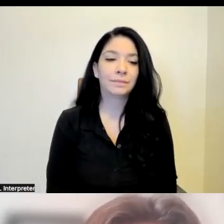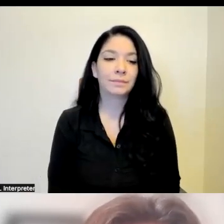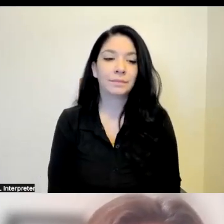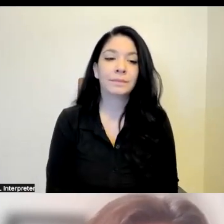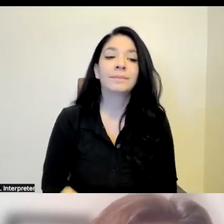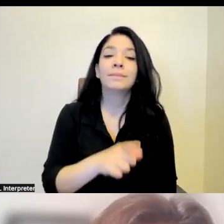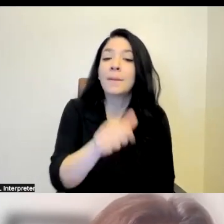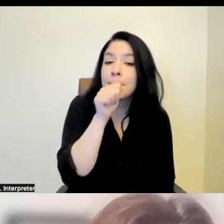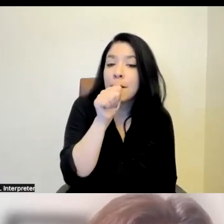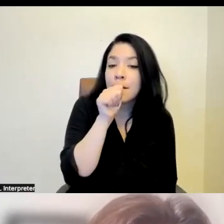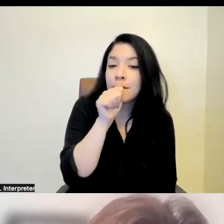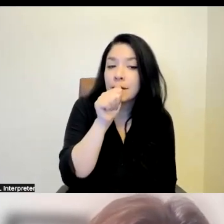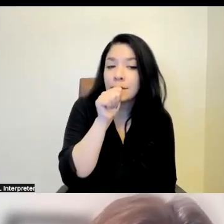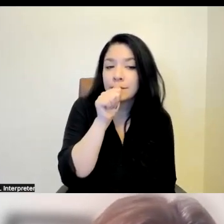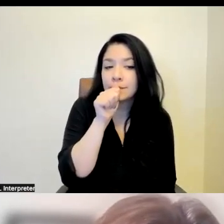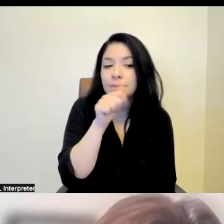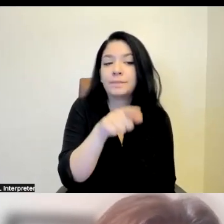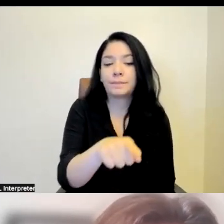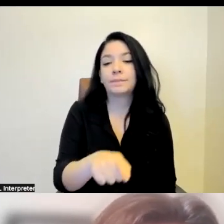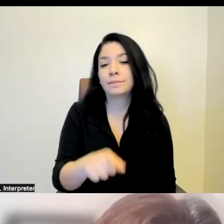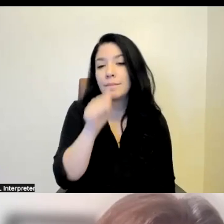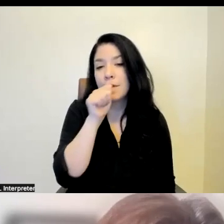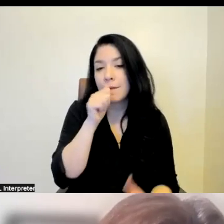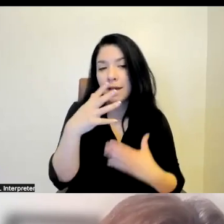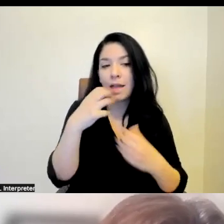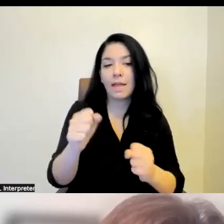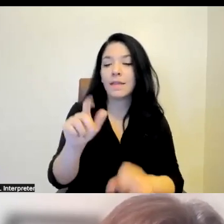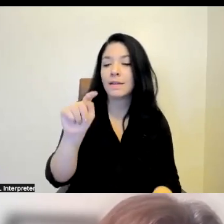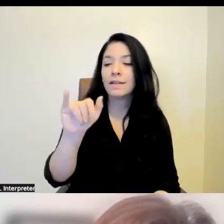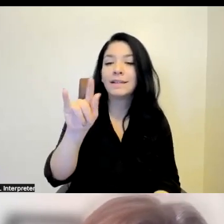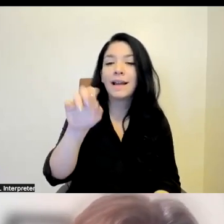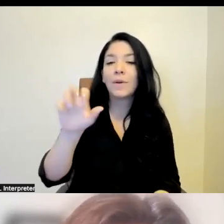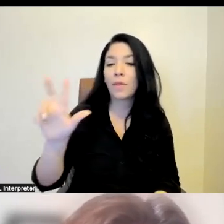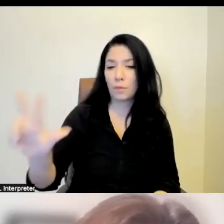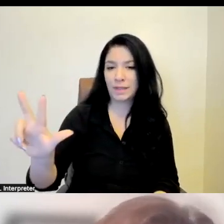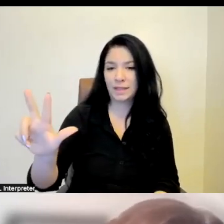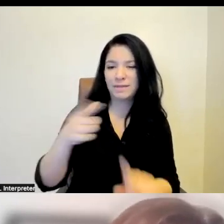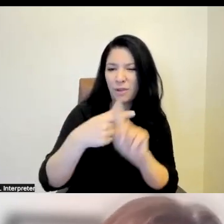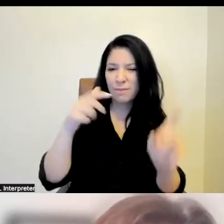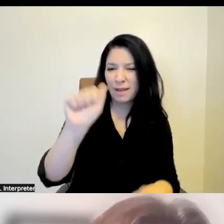Private healthcare providers are covered by Title III of the ADA that covers, essentially,